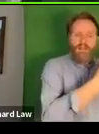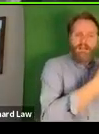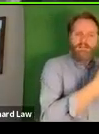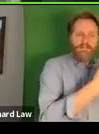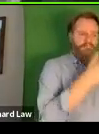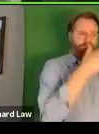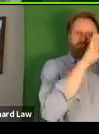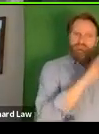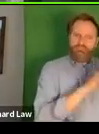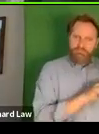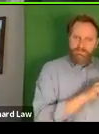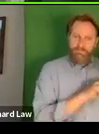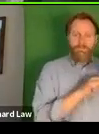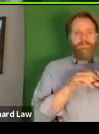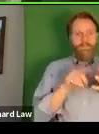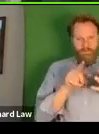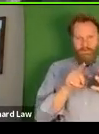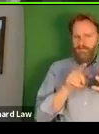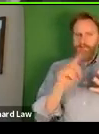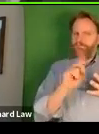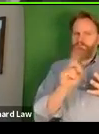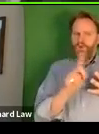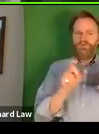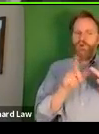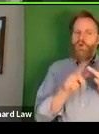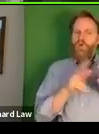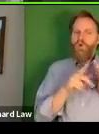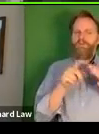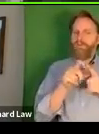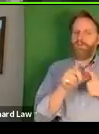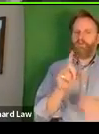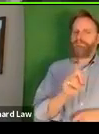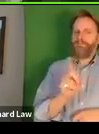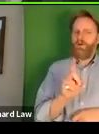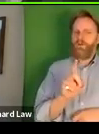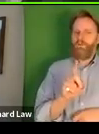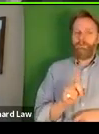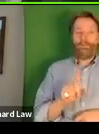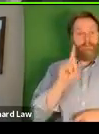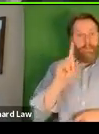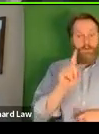about Oracle I I didn't realize until today I have to say that there is or